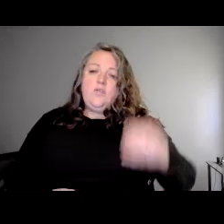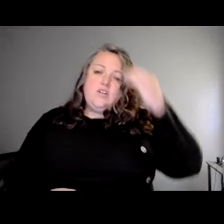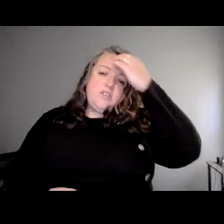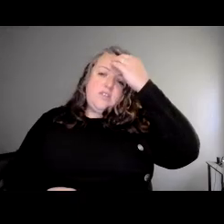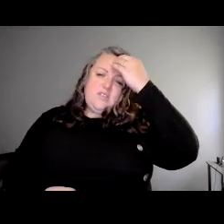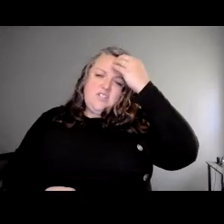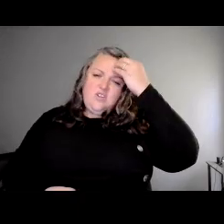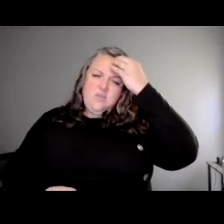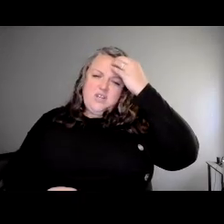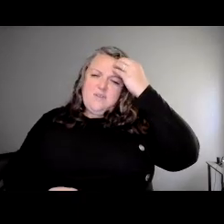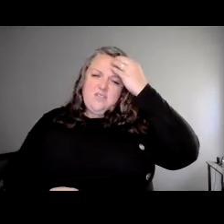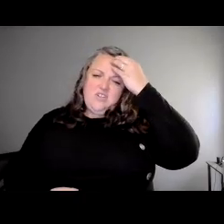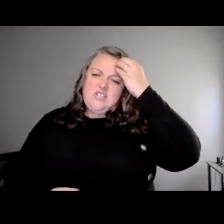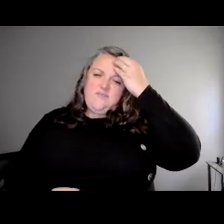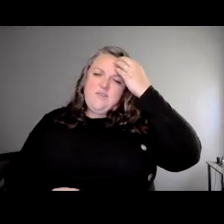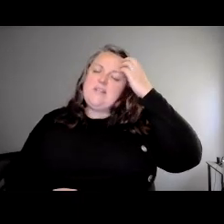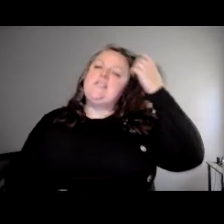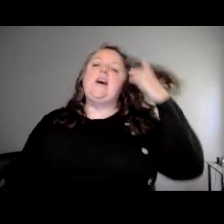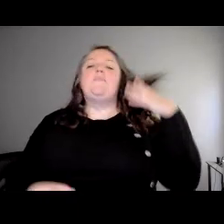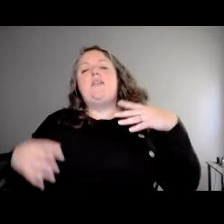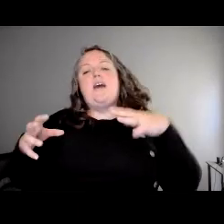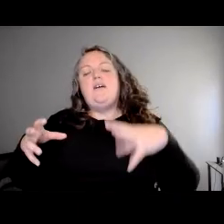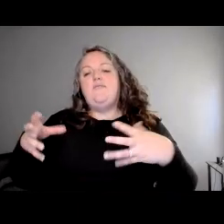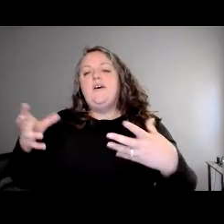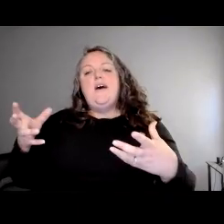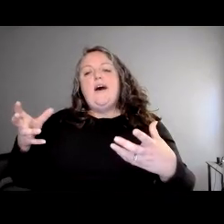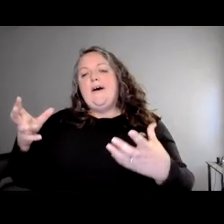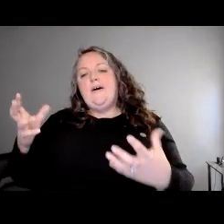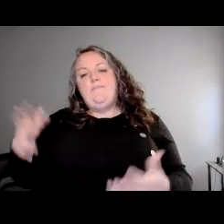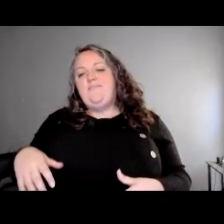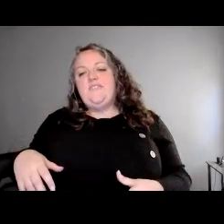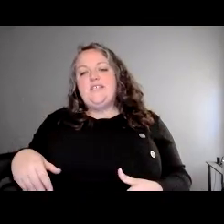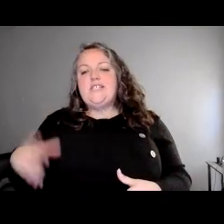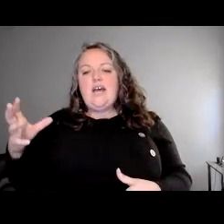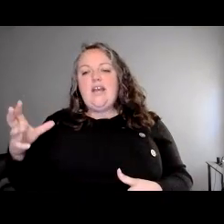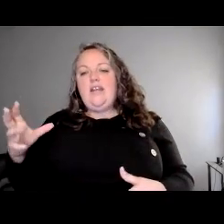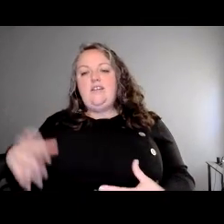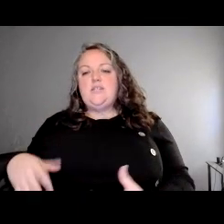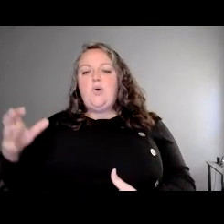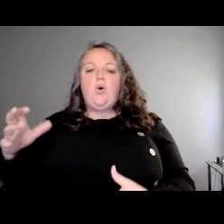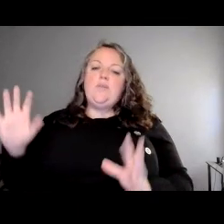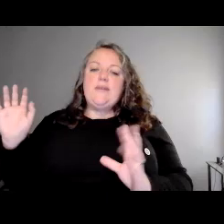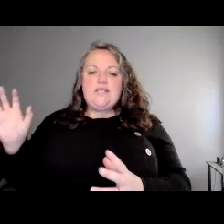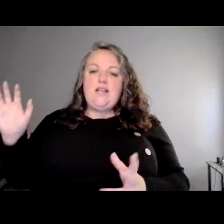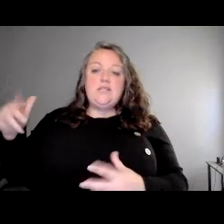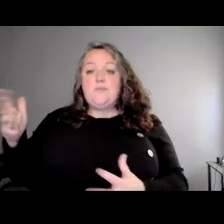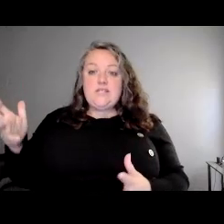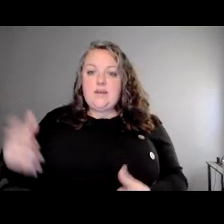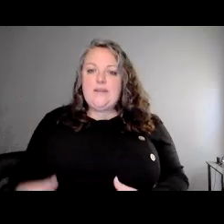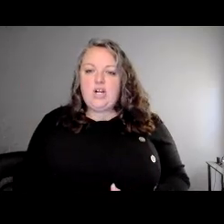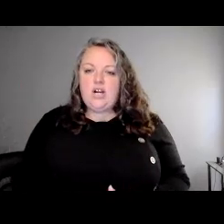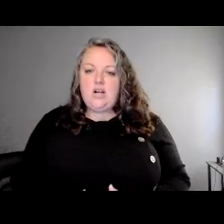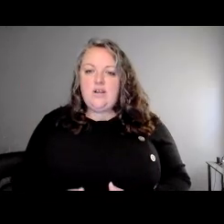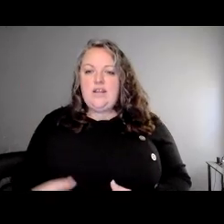you know, there's, do you know what I'm talking about? There's different bus stops and they have the sign. It's a pole with a big sign says bus stop here